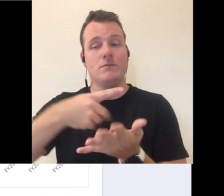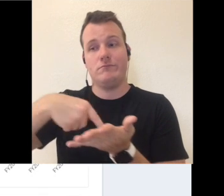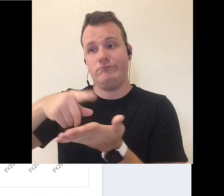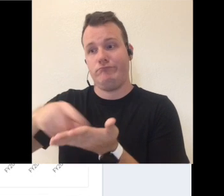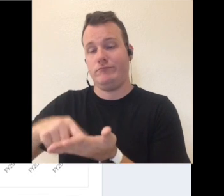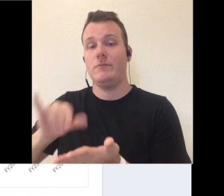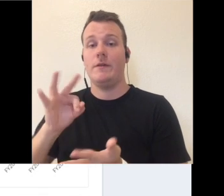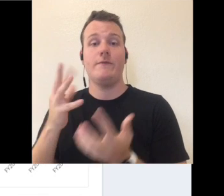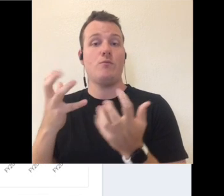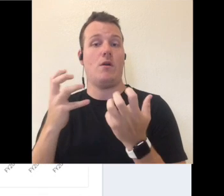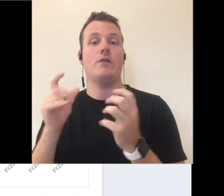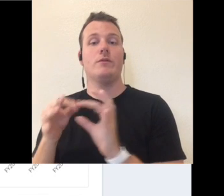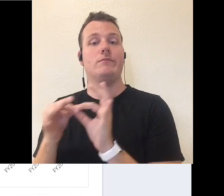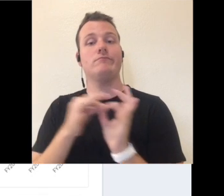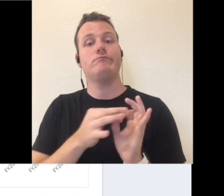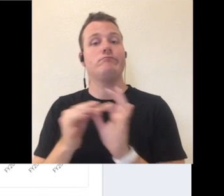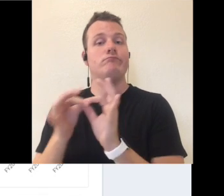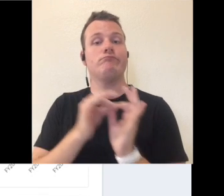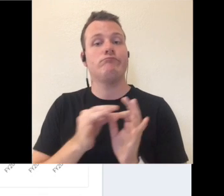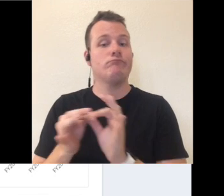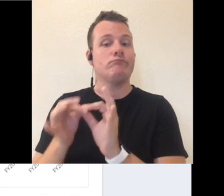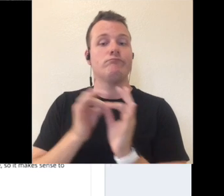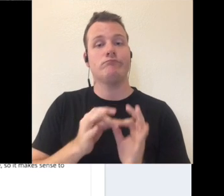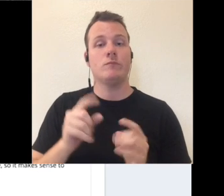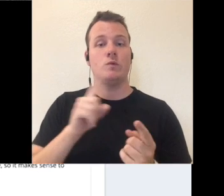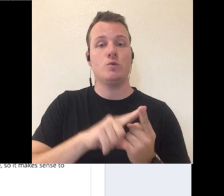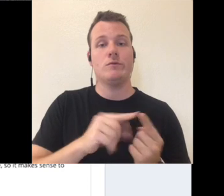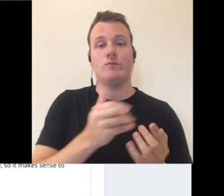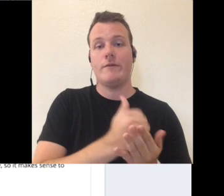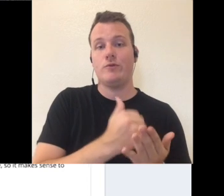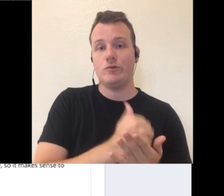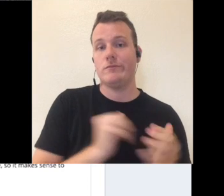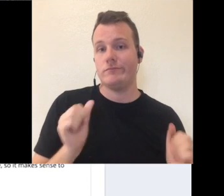can tie those expenses directly back to your revenue, We'll think about your